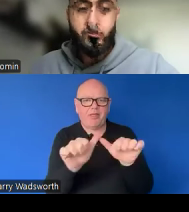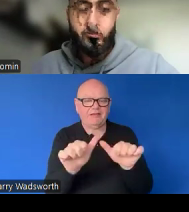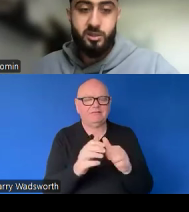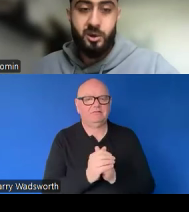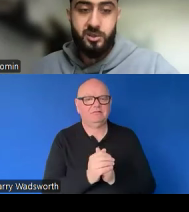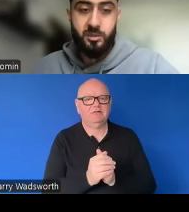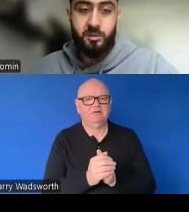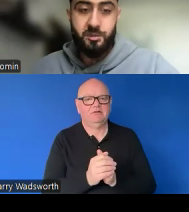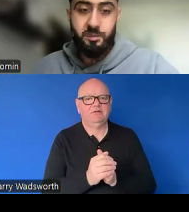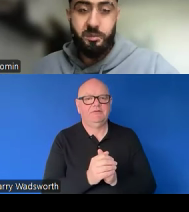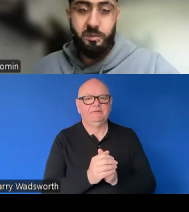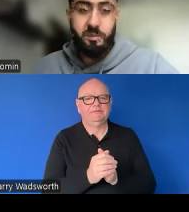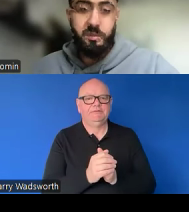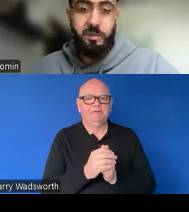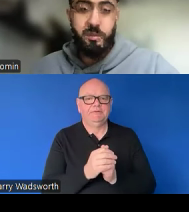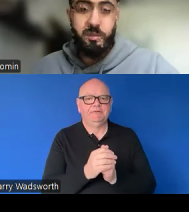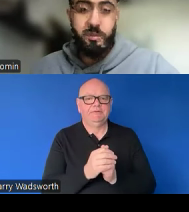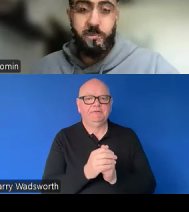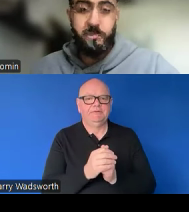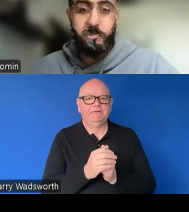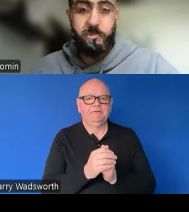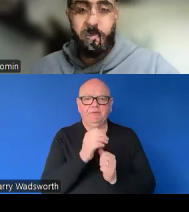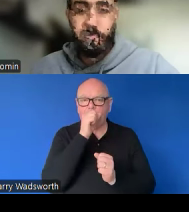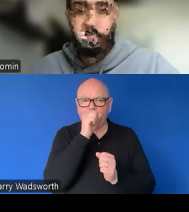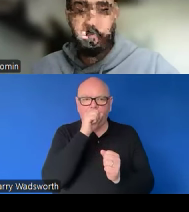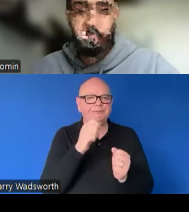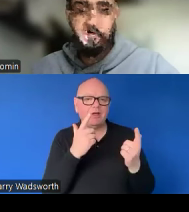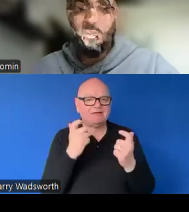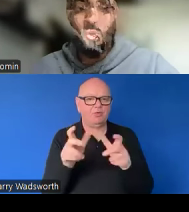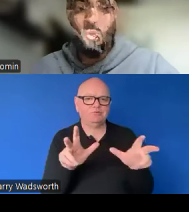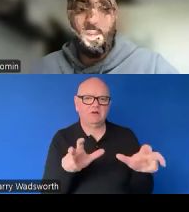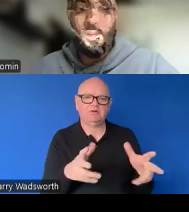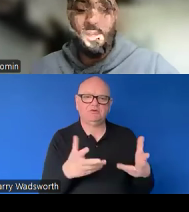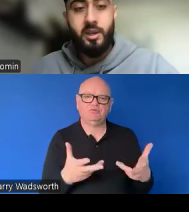We've got explore dinosaurs today, art workshops for kids, the best museum ever. Normally,